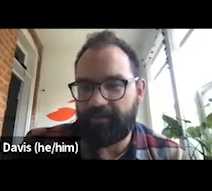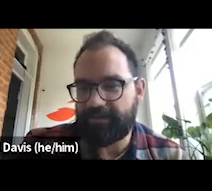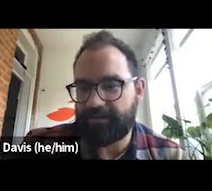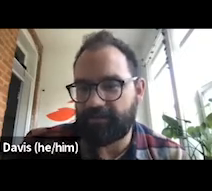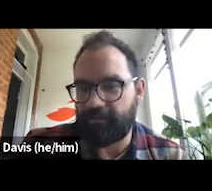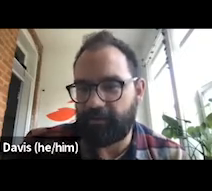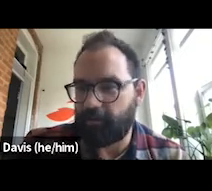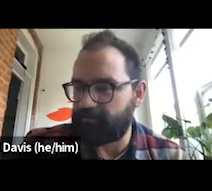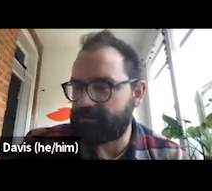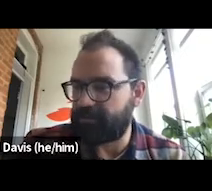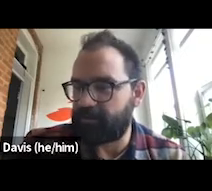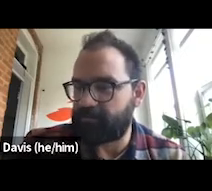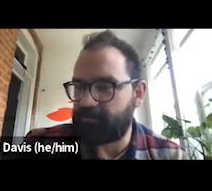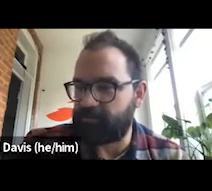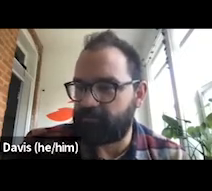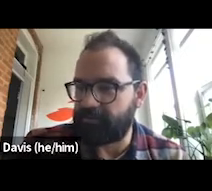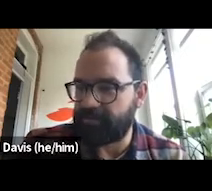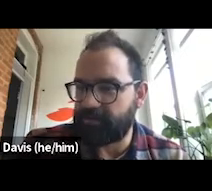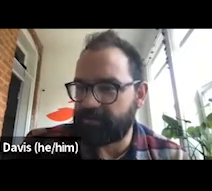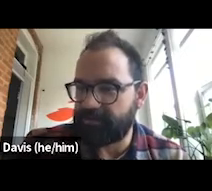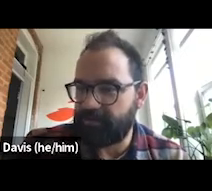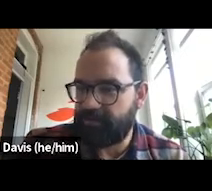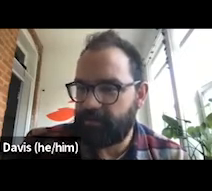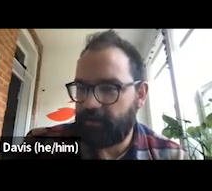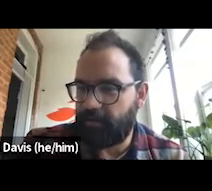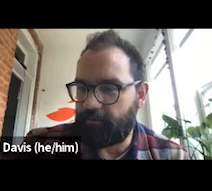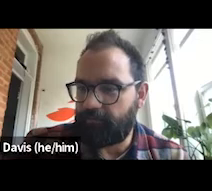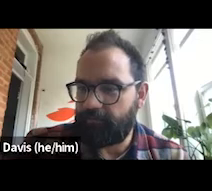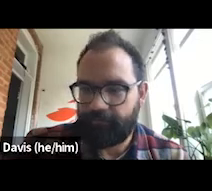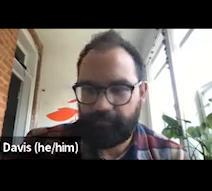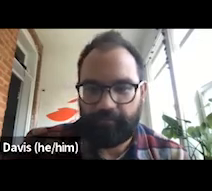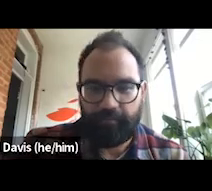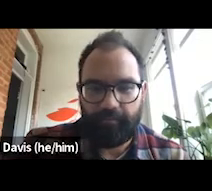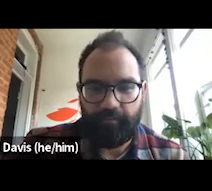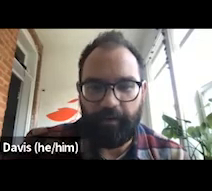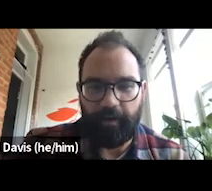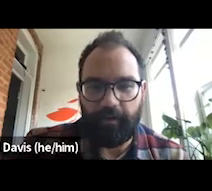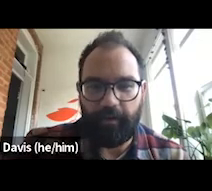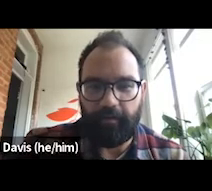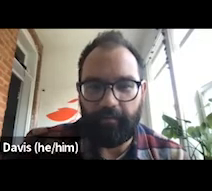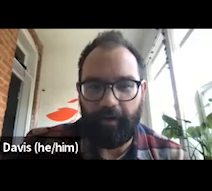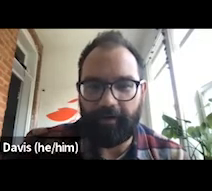And this isn't really what I was sending out to universities.